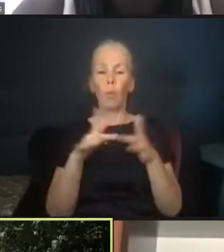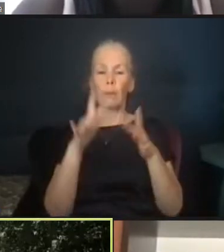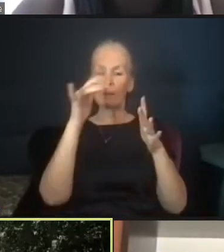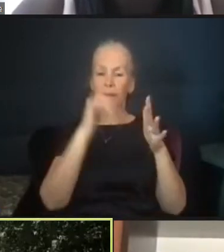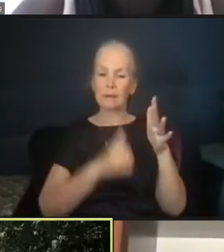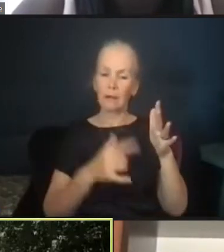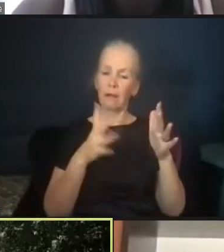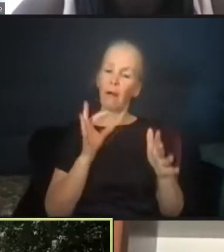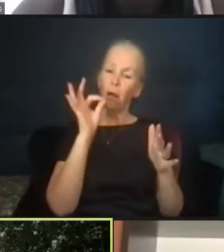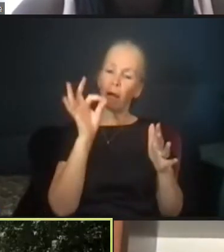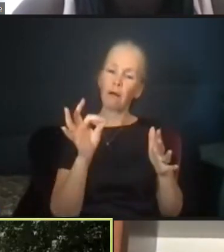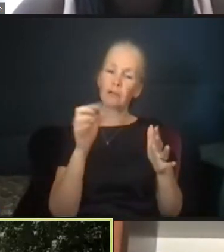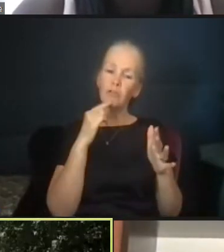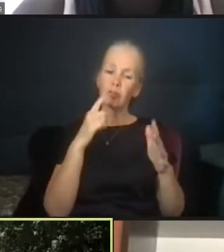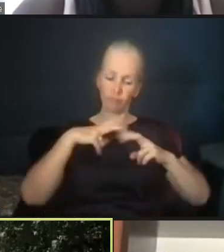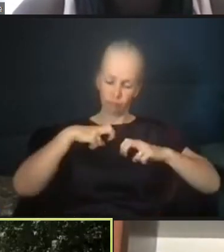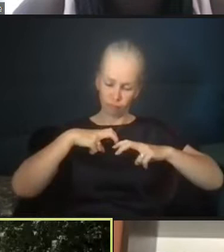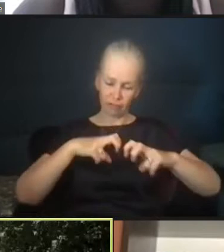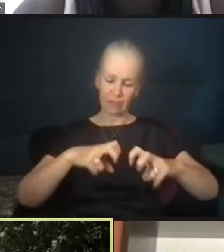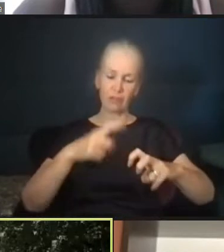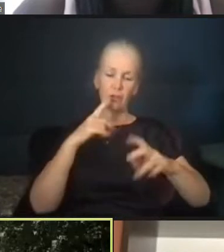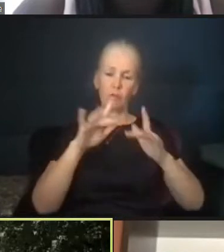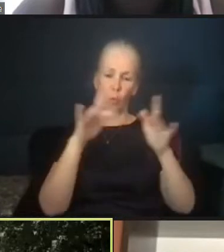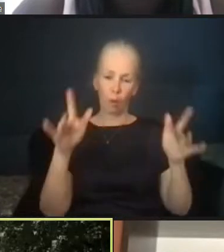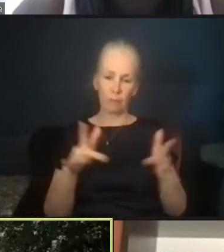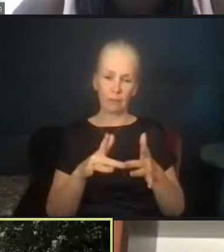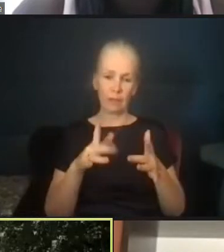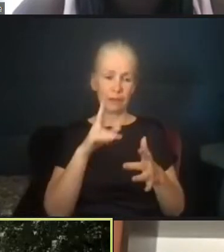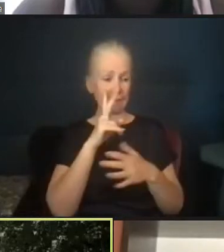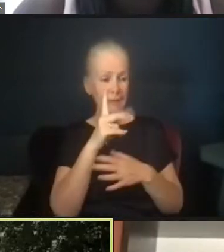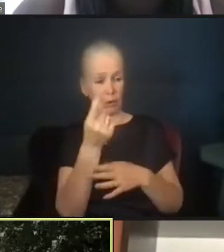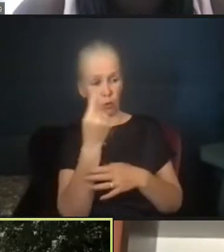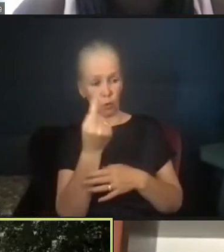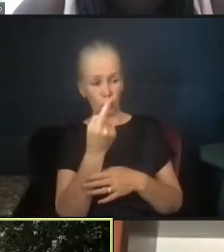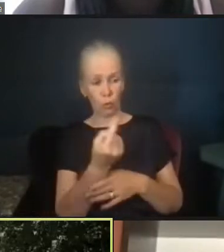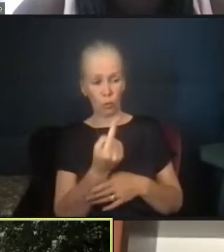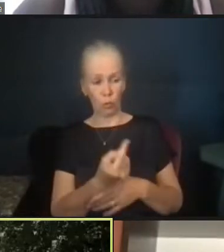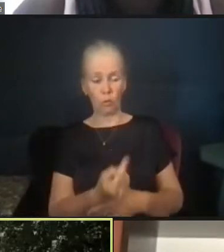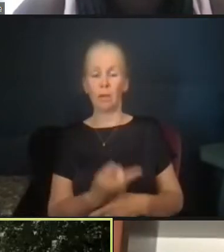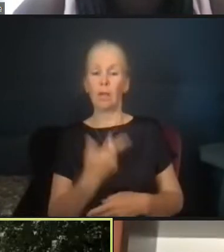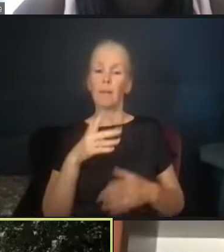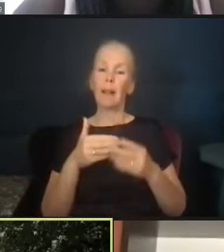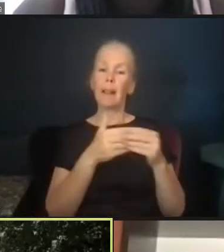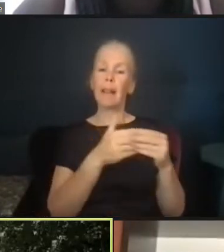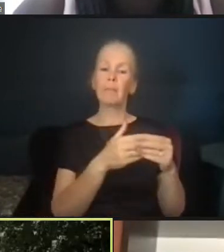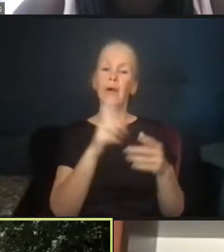And I encourage you all to have have a look at what's on there. But we will be led by Chiko,